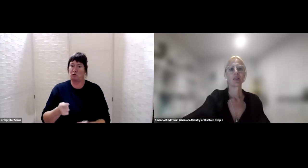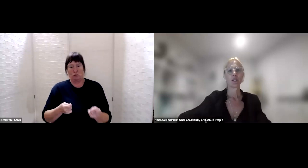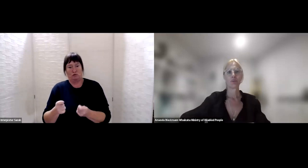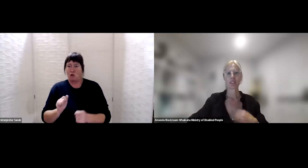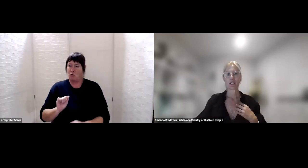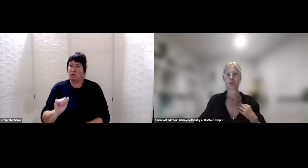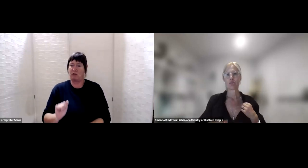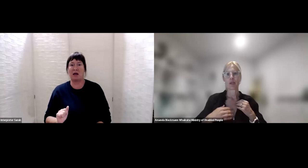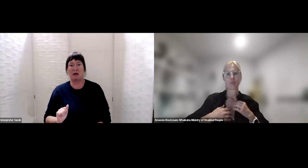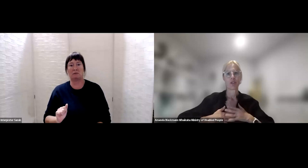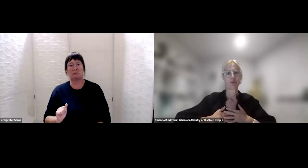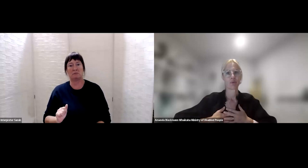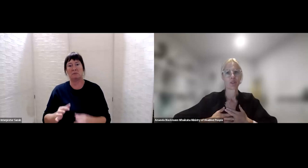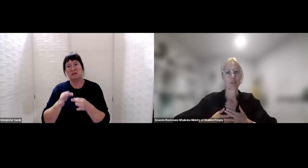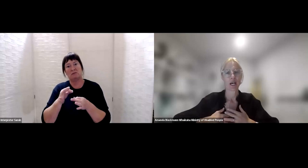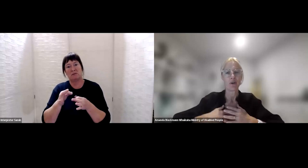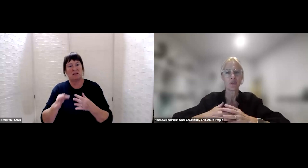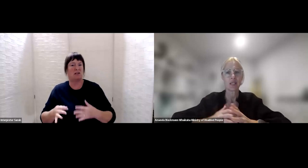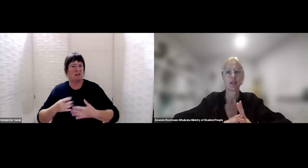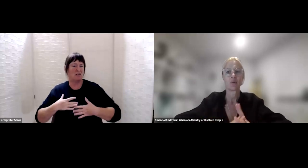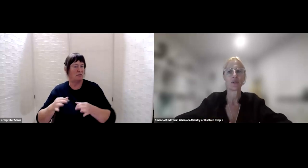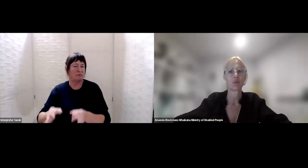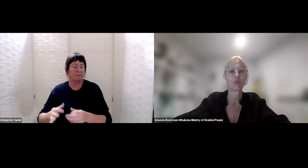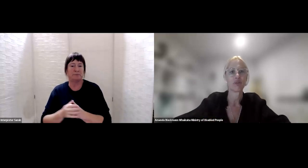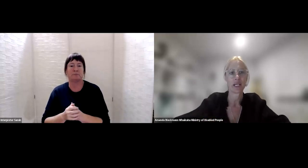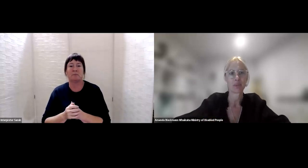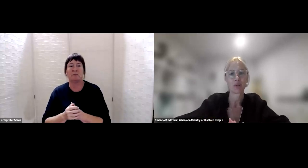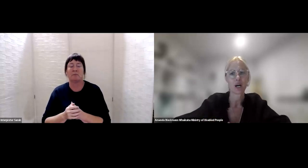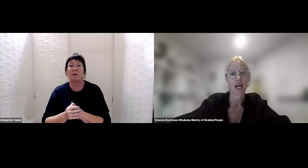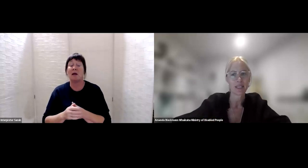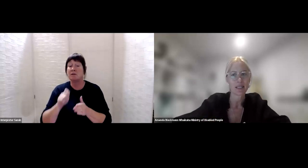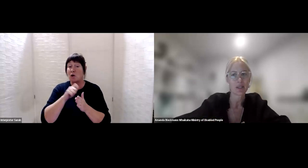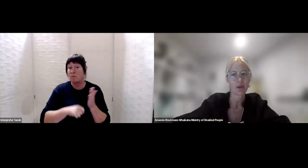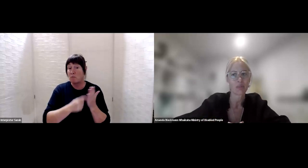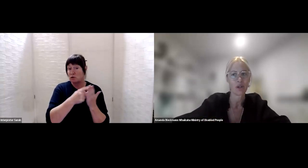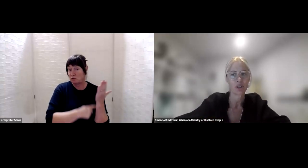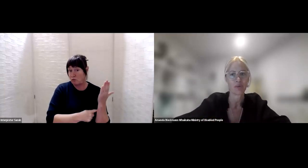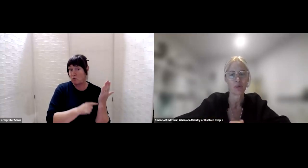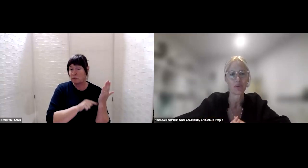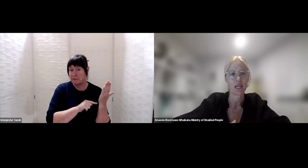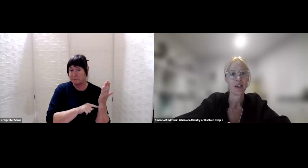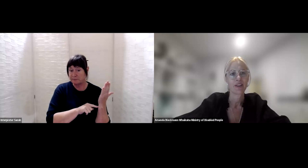So I’m just going to talk about the purchase rules themselves. Whilst we are providing more guidance on the purchase rules,